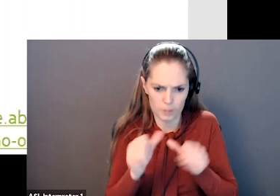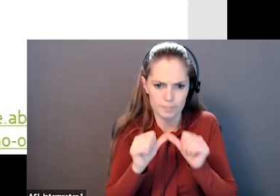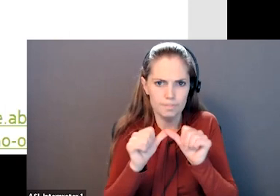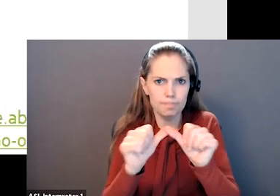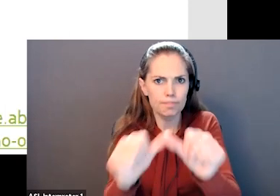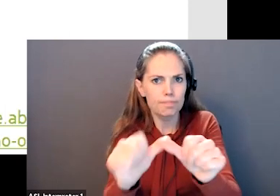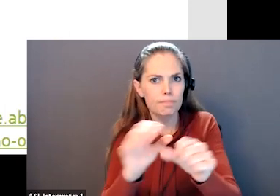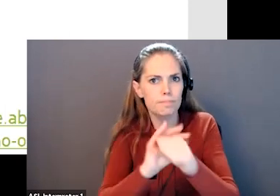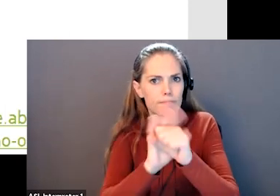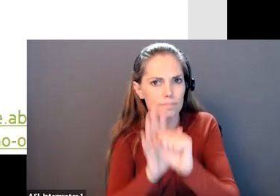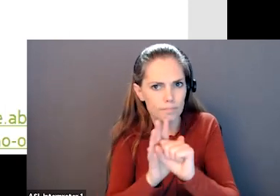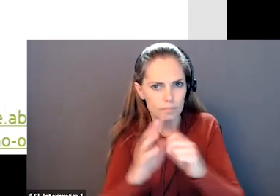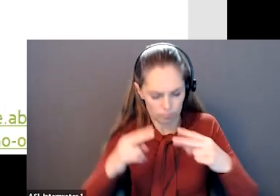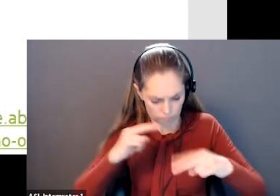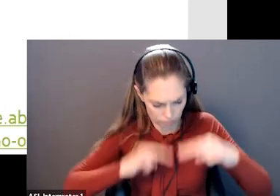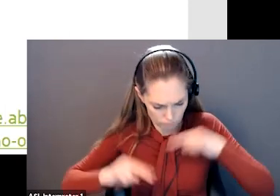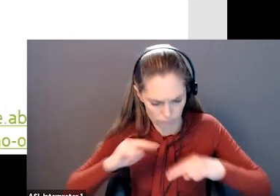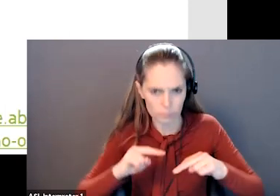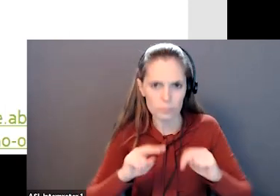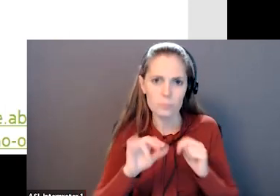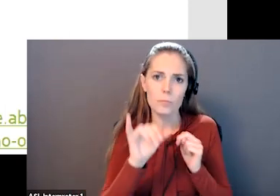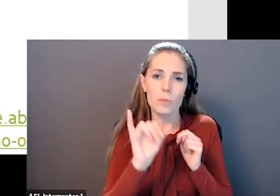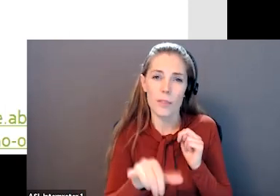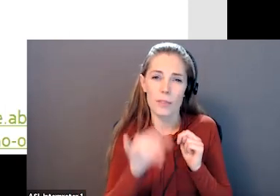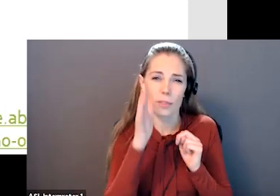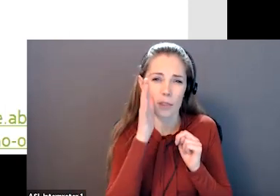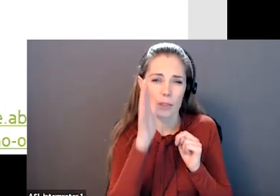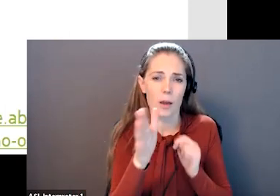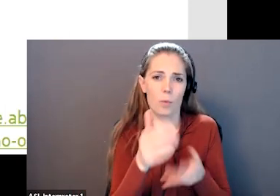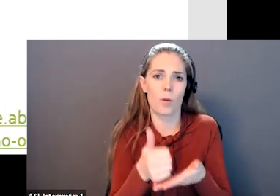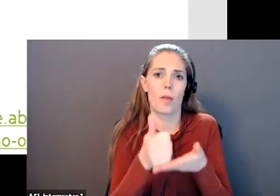important implications to inform both the diagnosis and the treatment of long COVID.